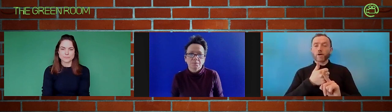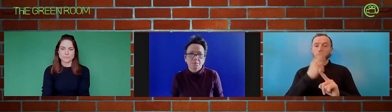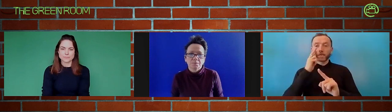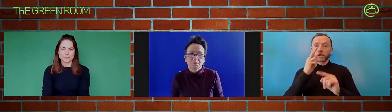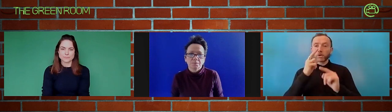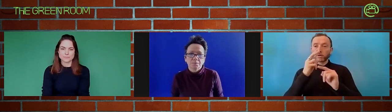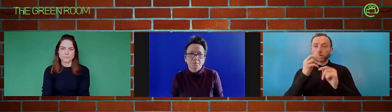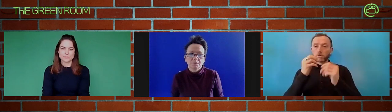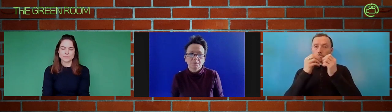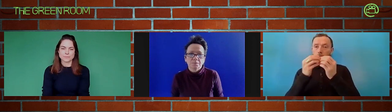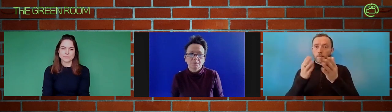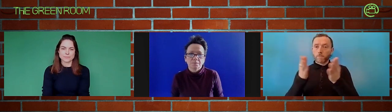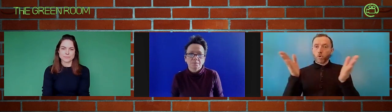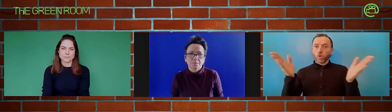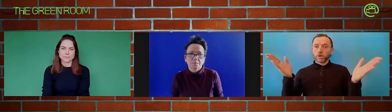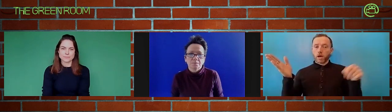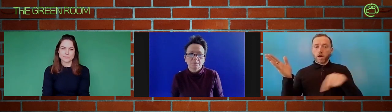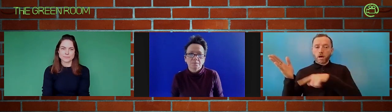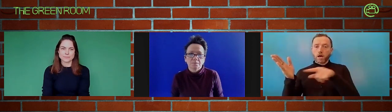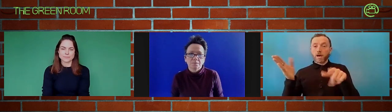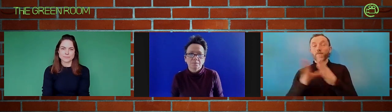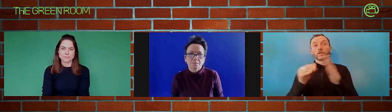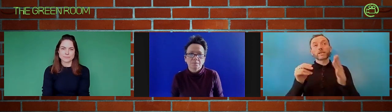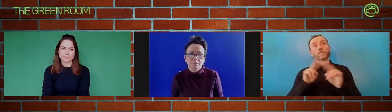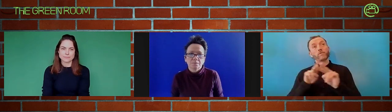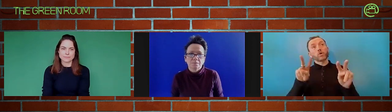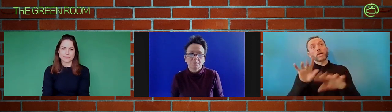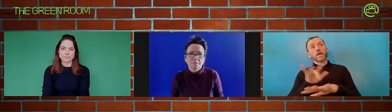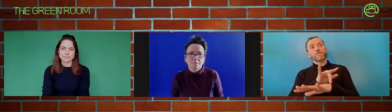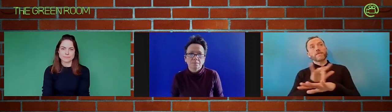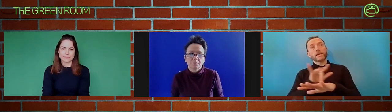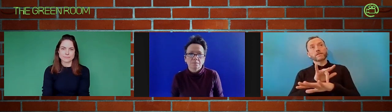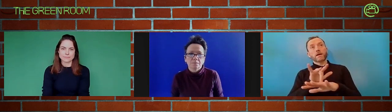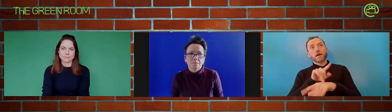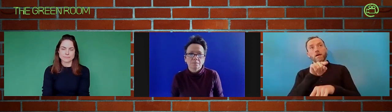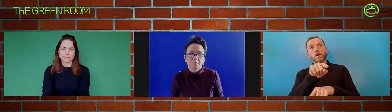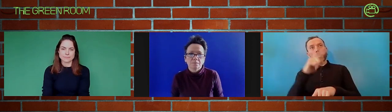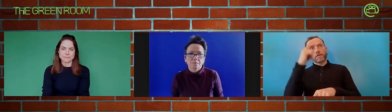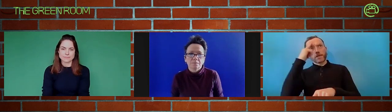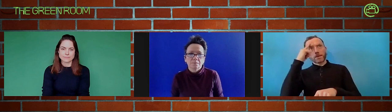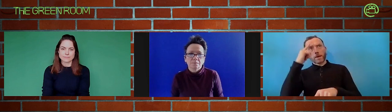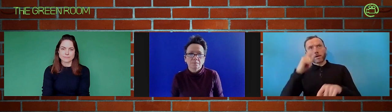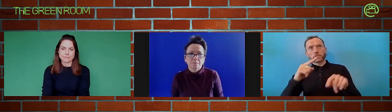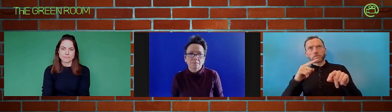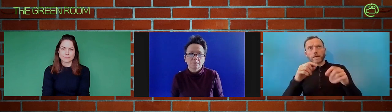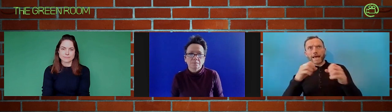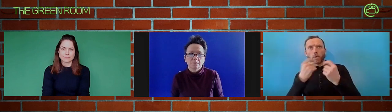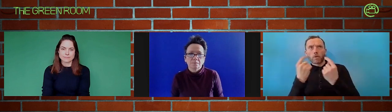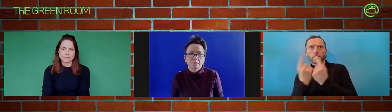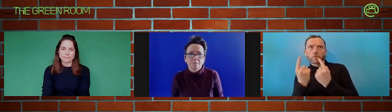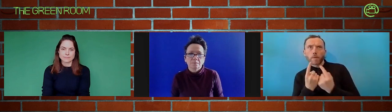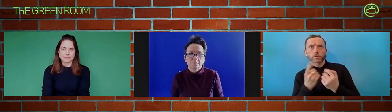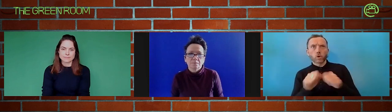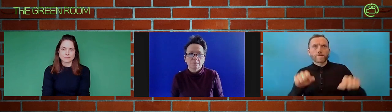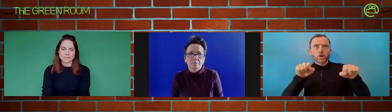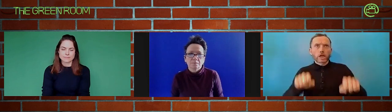You know, if you're looking at a piece of theatre. Think about how those things, those props or furniture got on stage. So